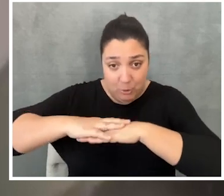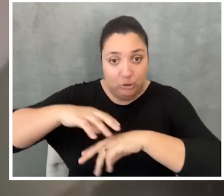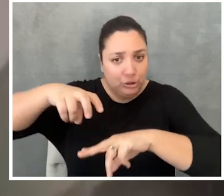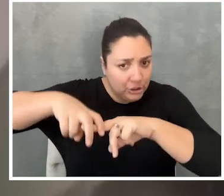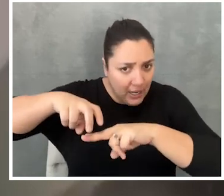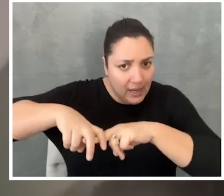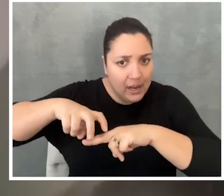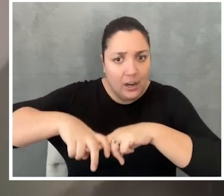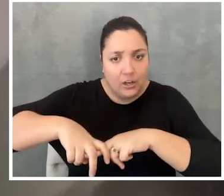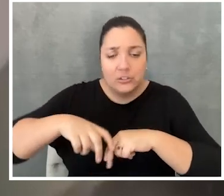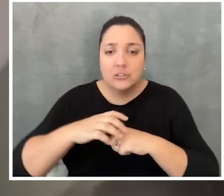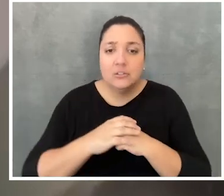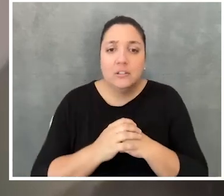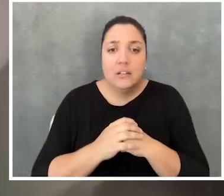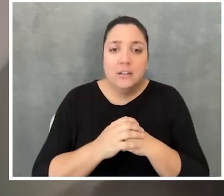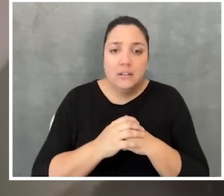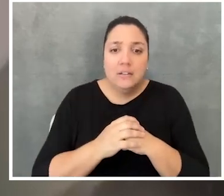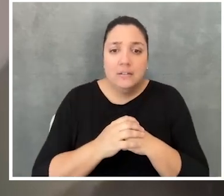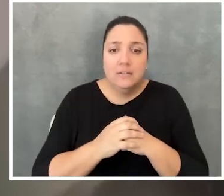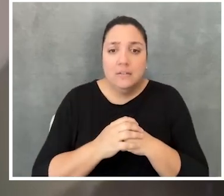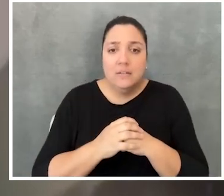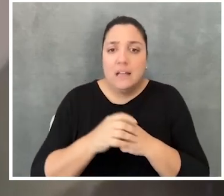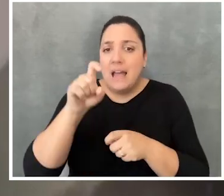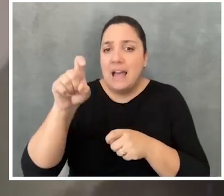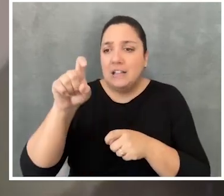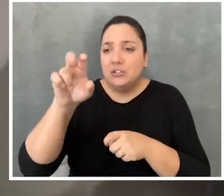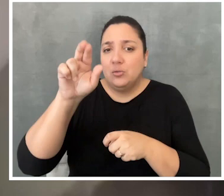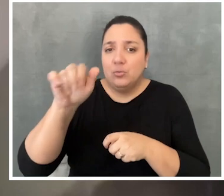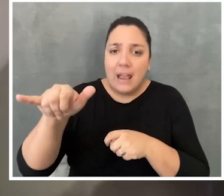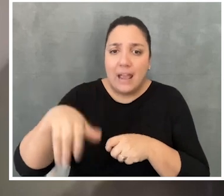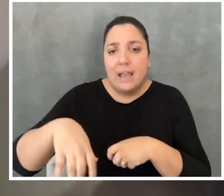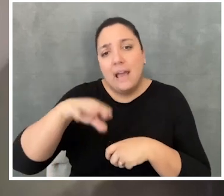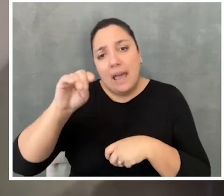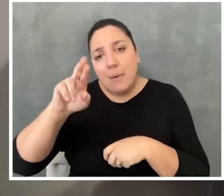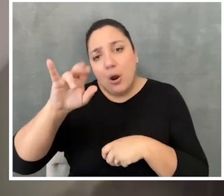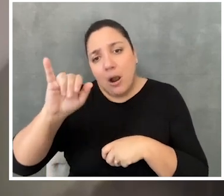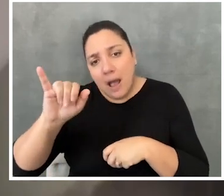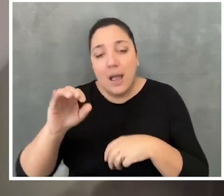and radiological equipment, et cetera. And this will make it possible for